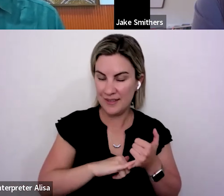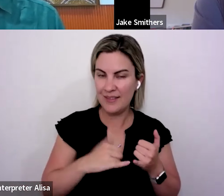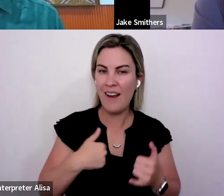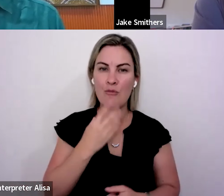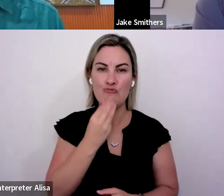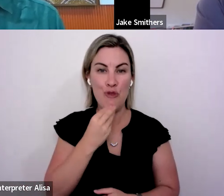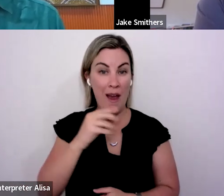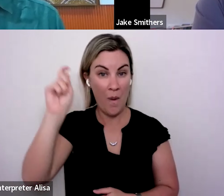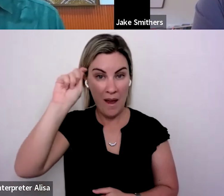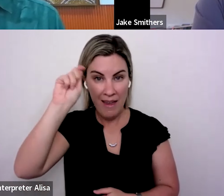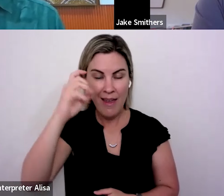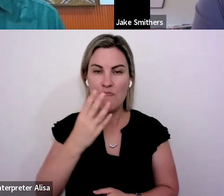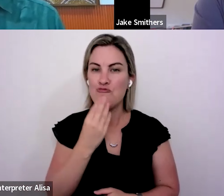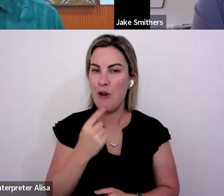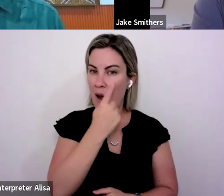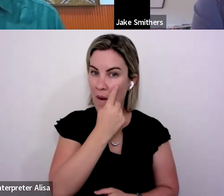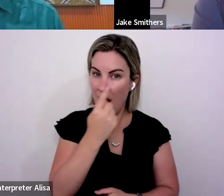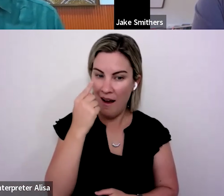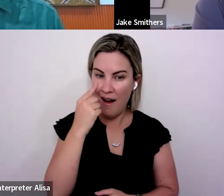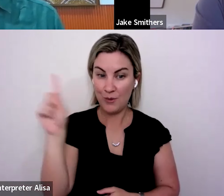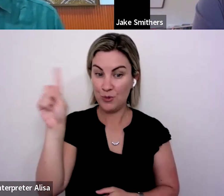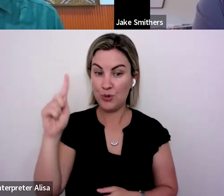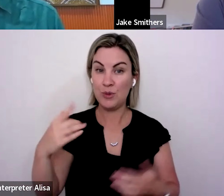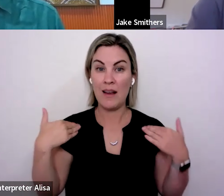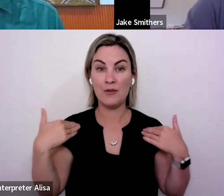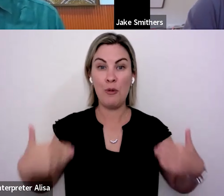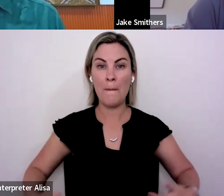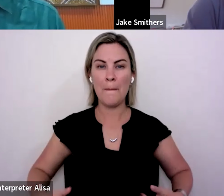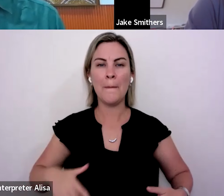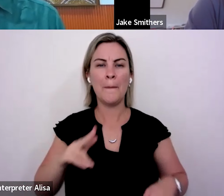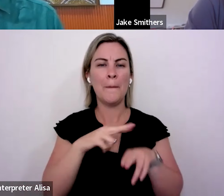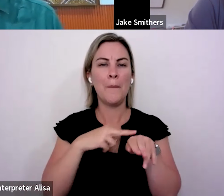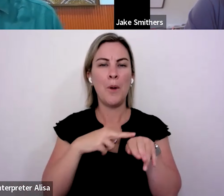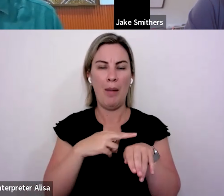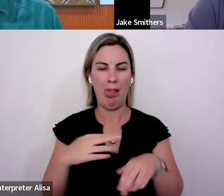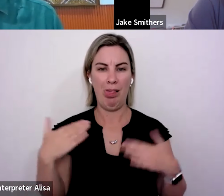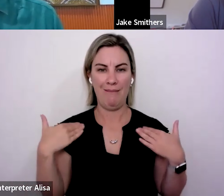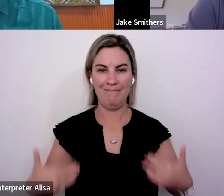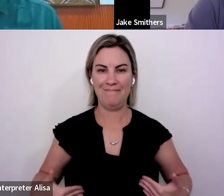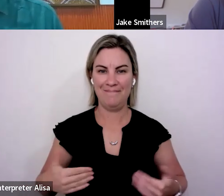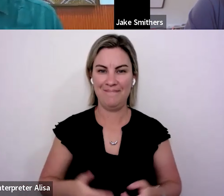brown eyes and today I'm wearing a purple shirt. Thank you, Jake.